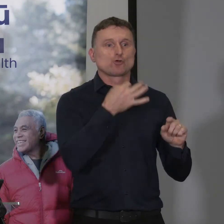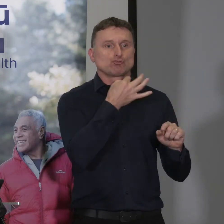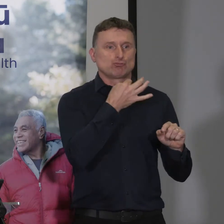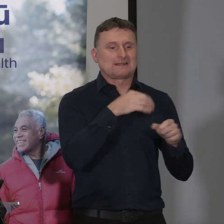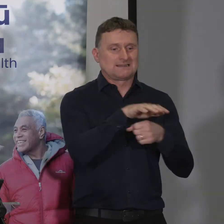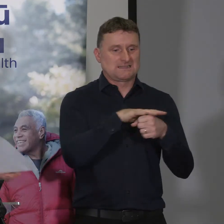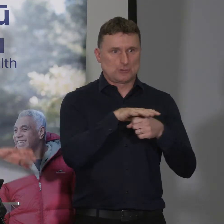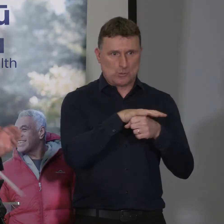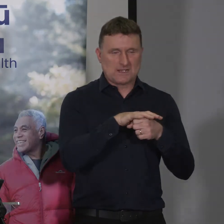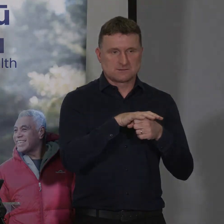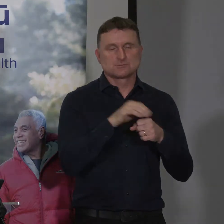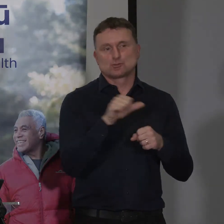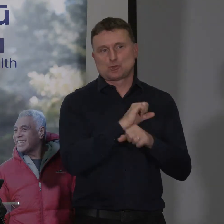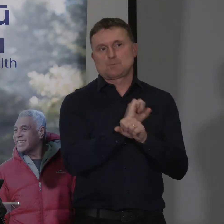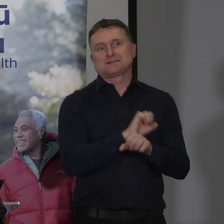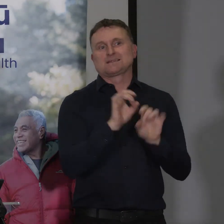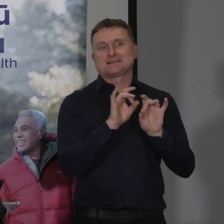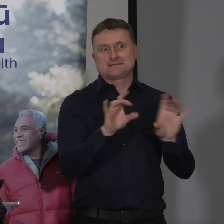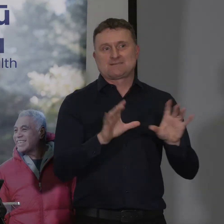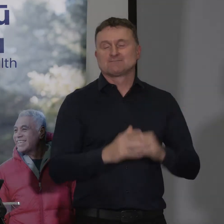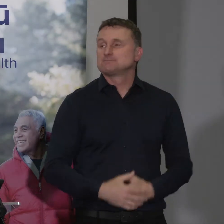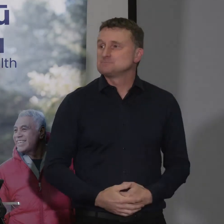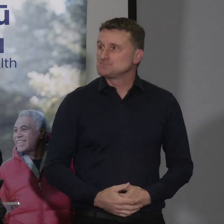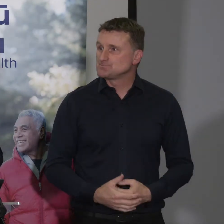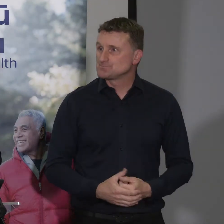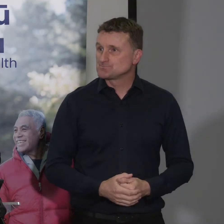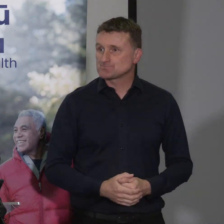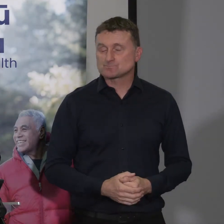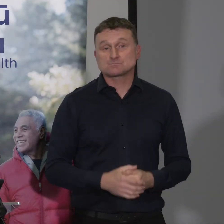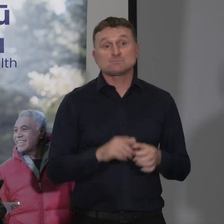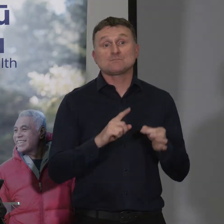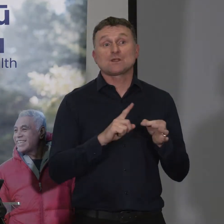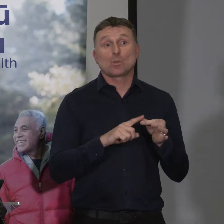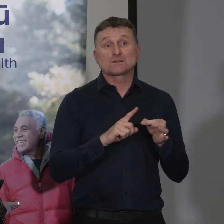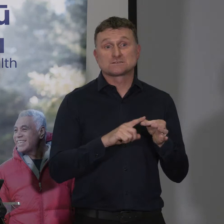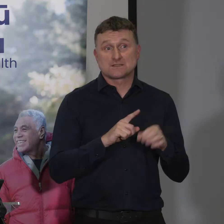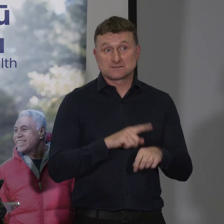Those are settings that are closed, crowded, or have close contact with others such as public transport. We are now happy to take questions and I